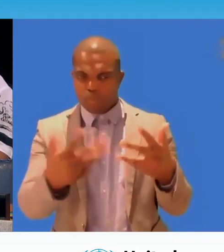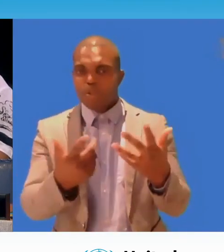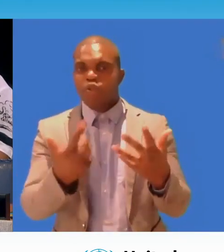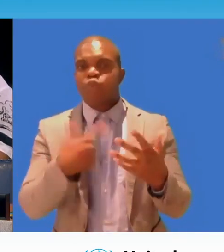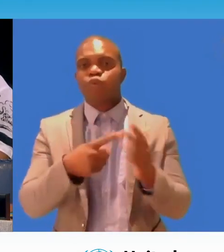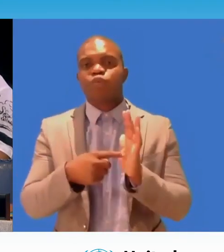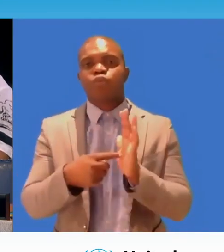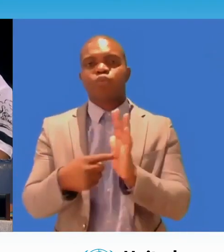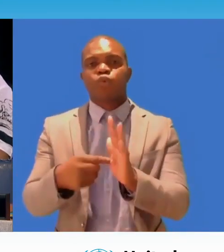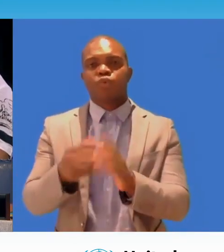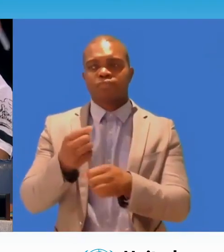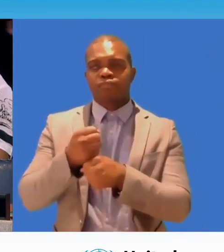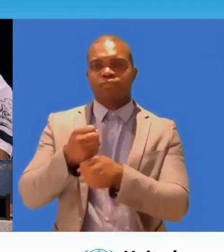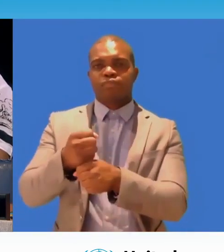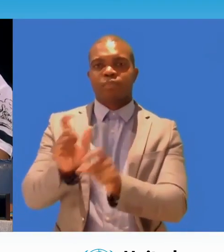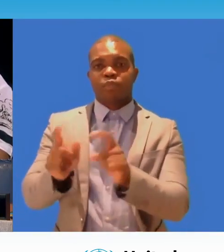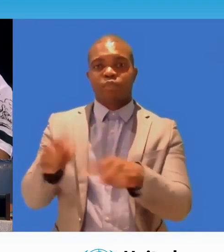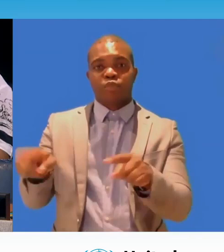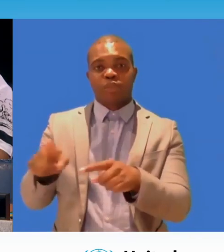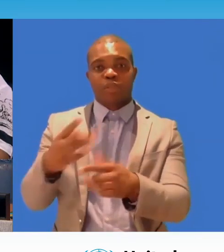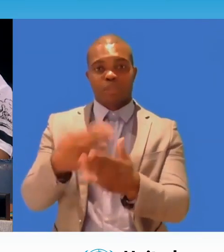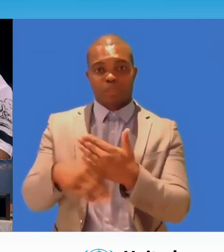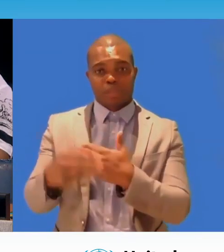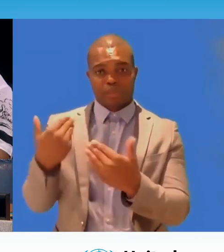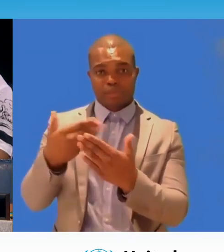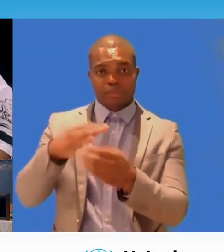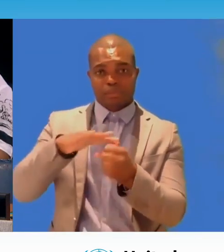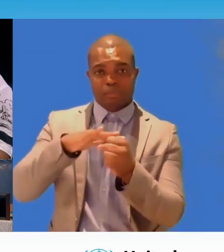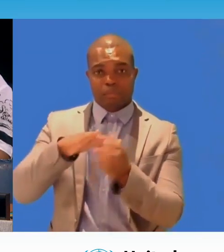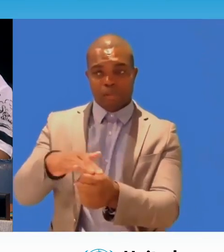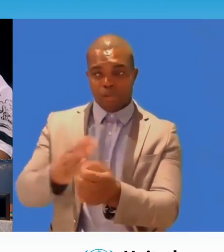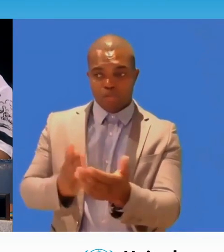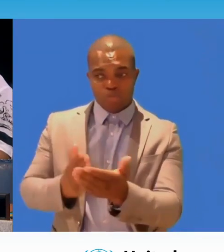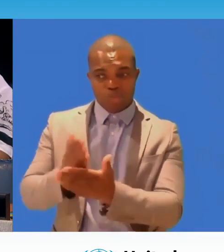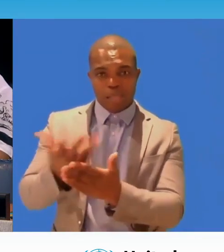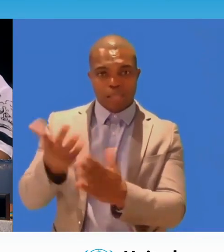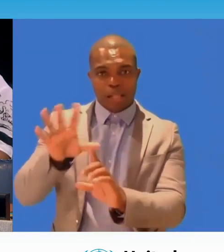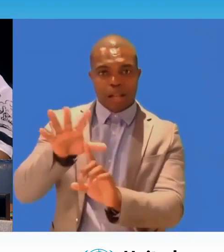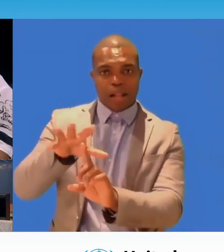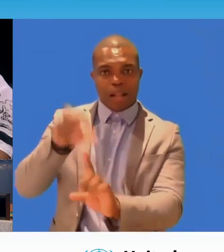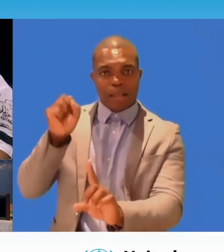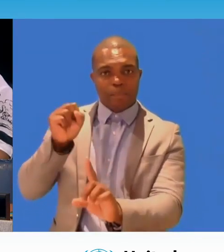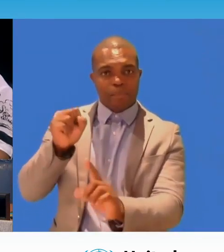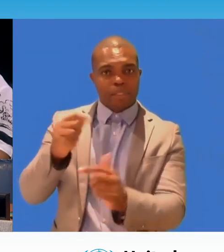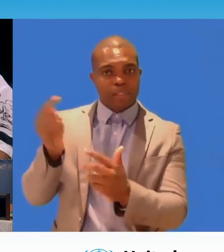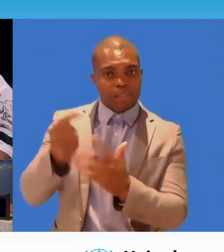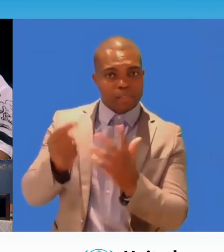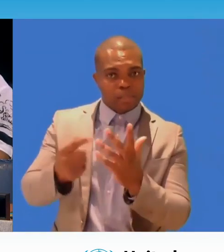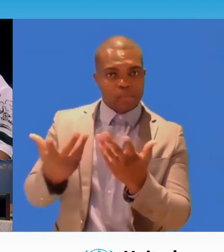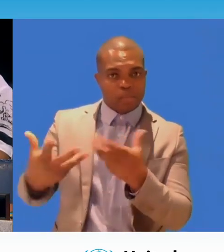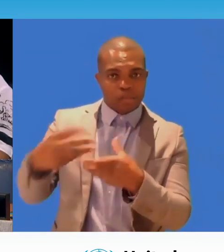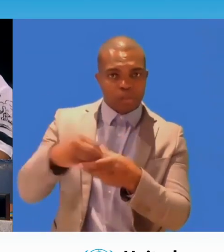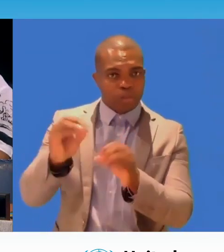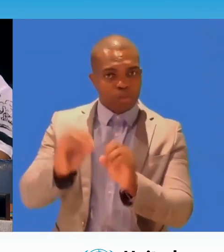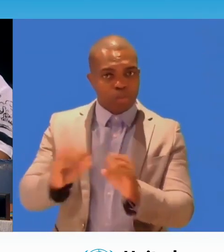inclusive education it is essential that legal advocacy in these movements are supported and